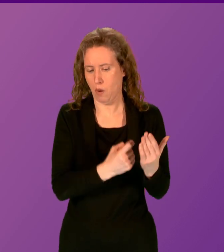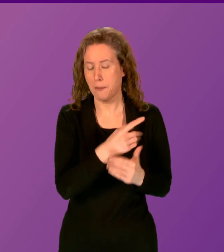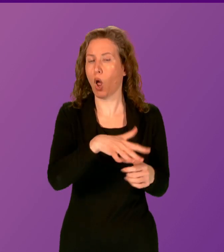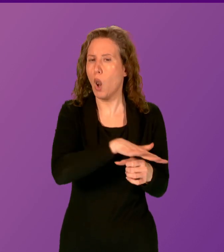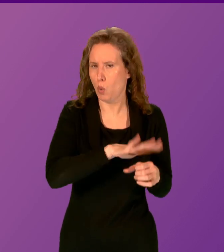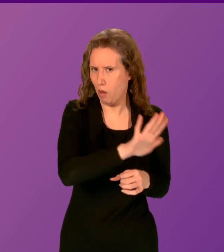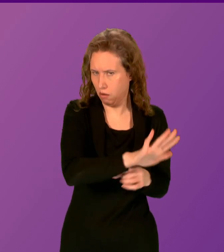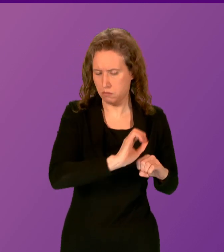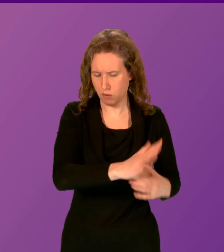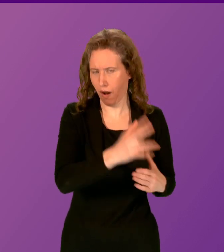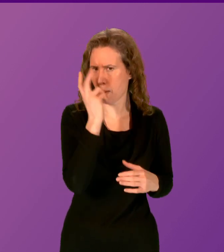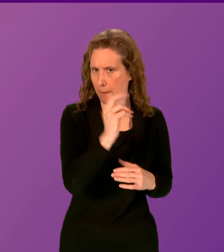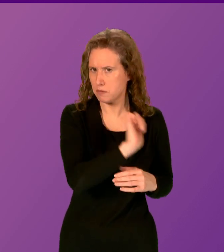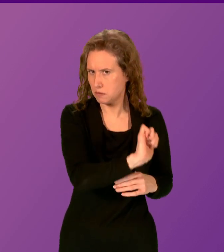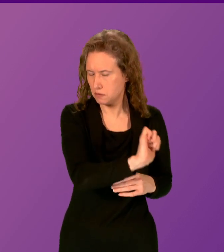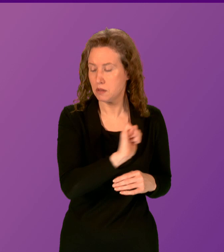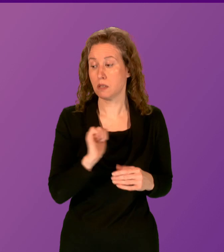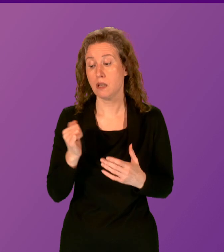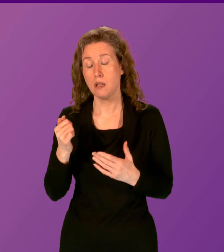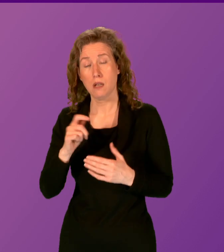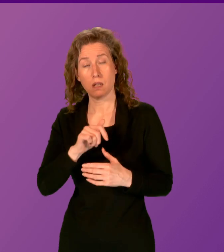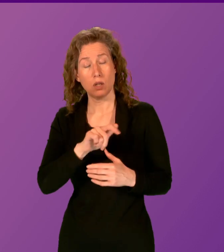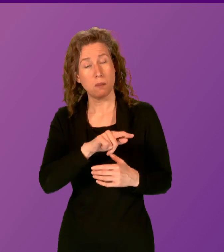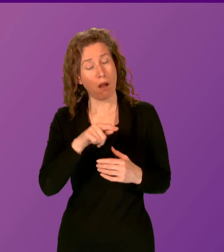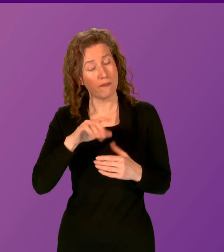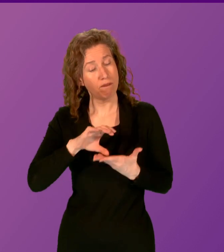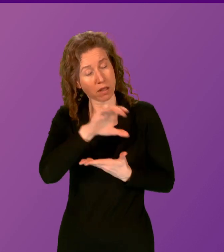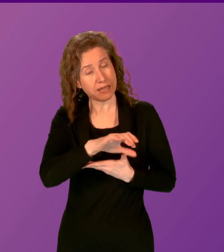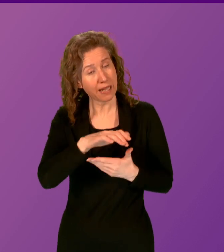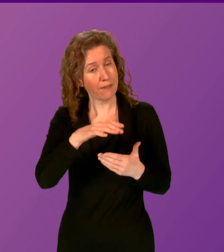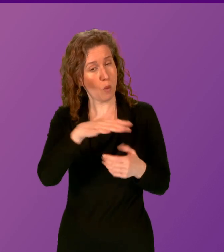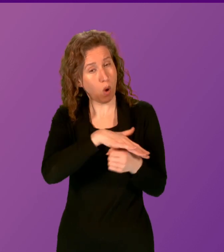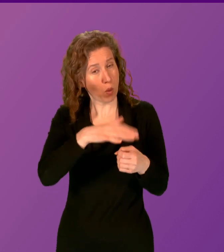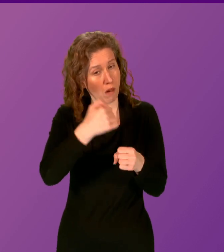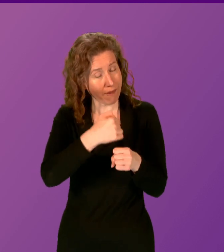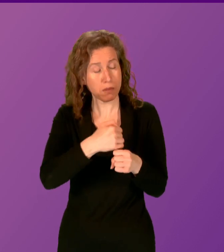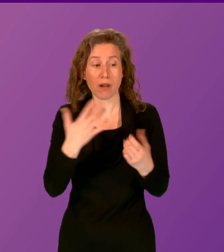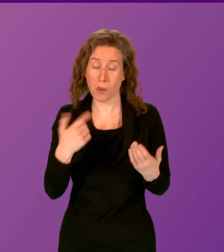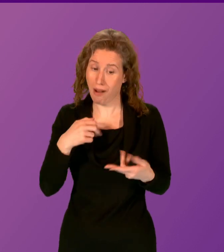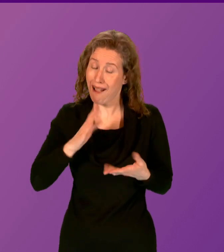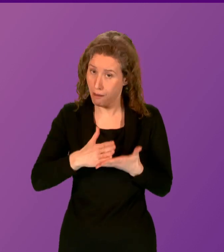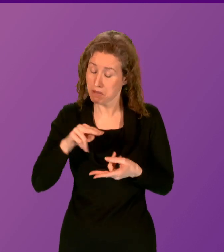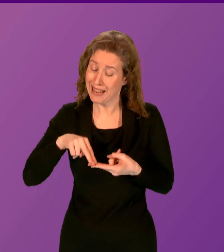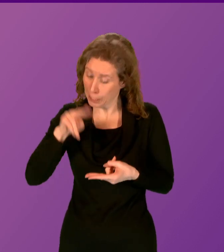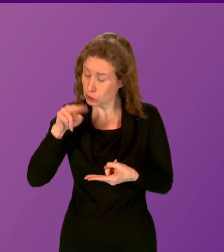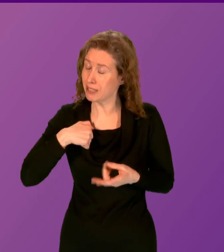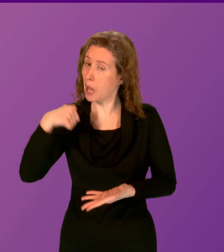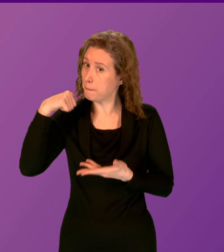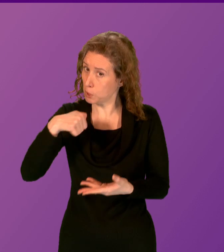On our funding for local government, I remind the member that we are giving an increase in budget to our local authorities.